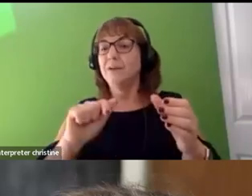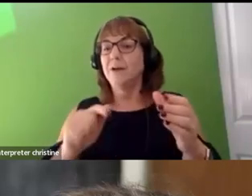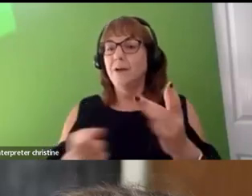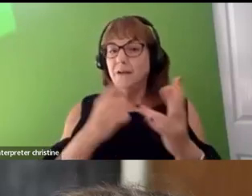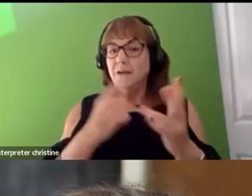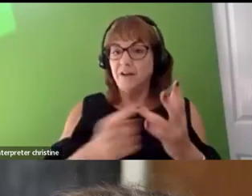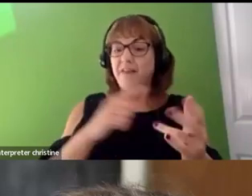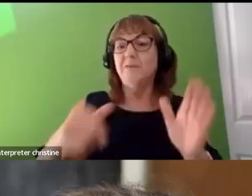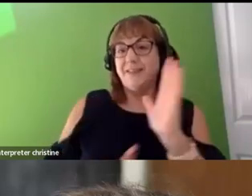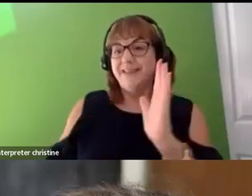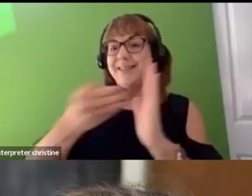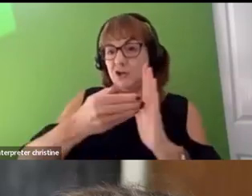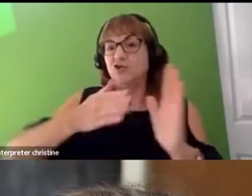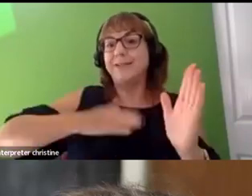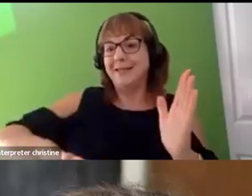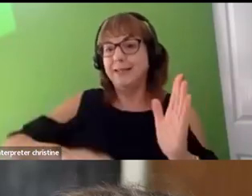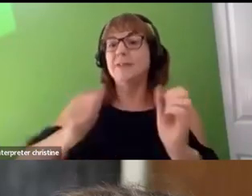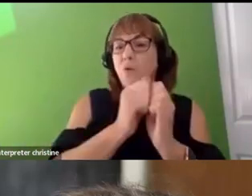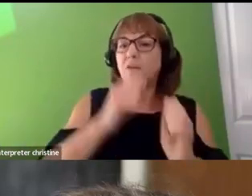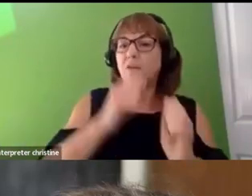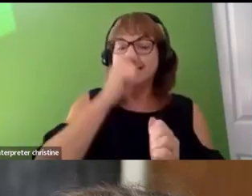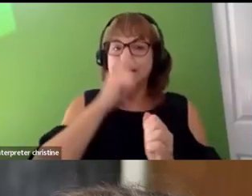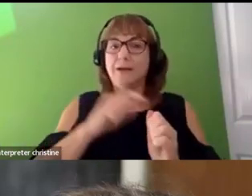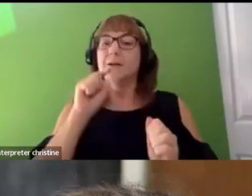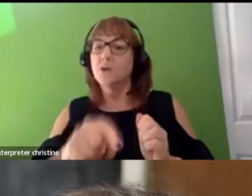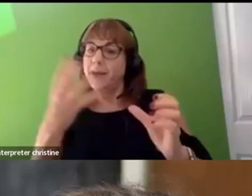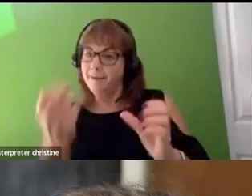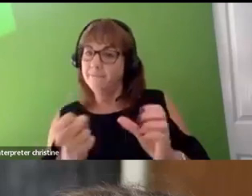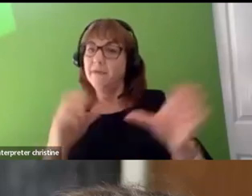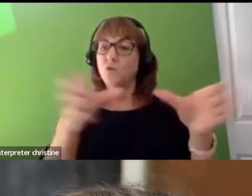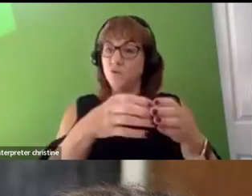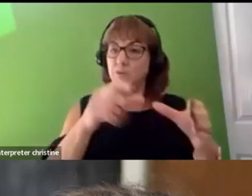a counseling based group, runs for seven weeks. We give you all the resources you need, puppets,